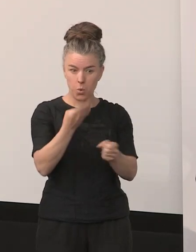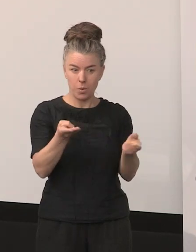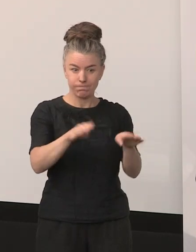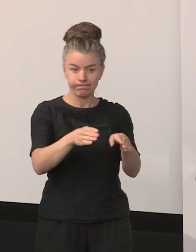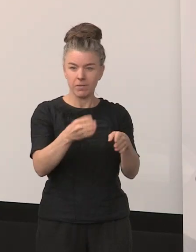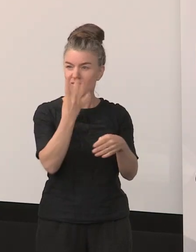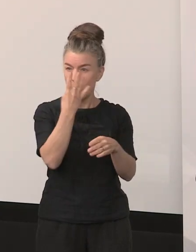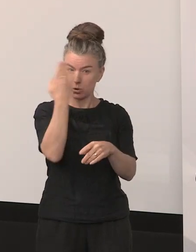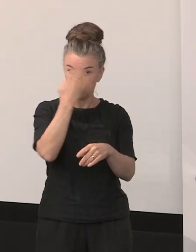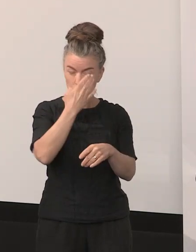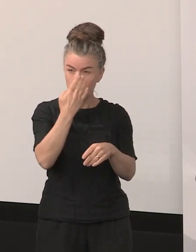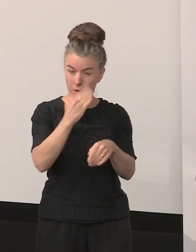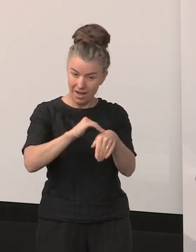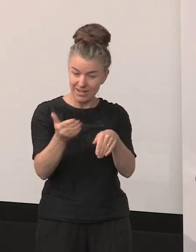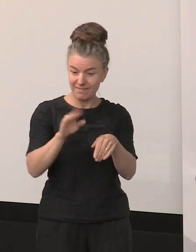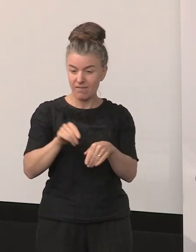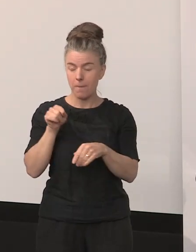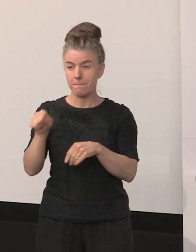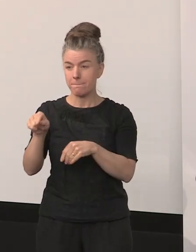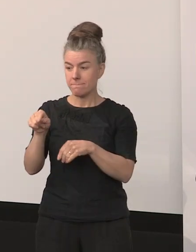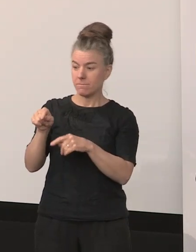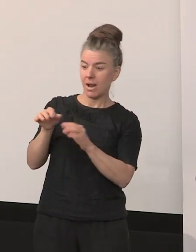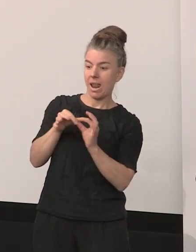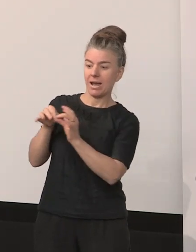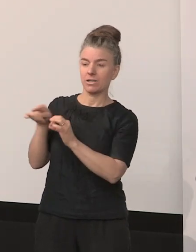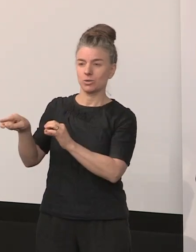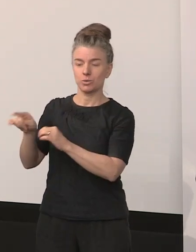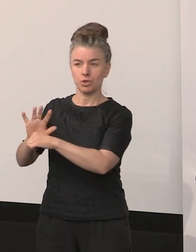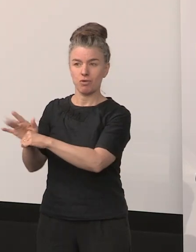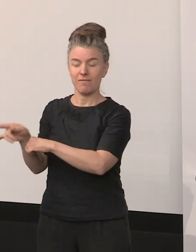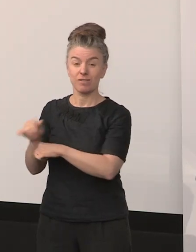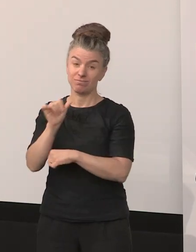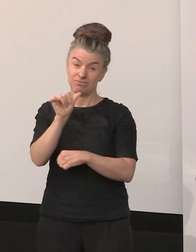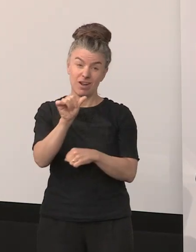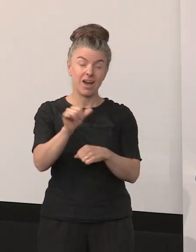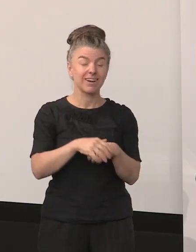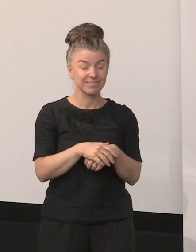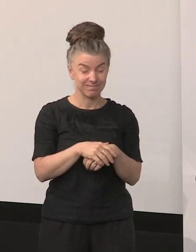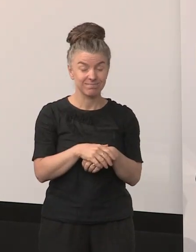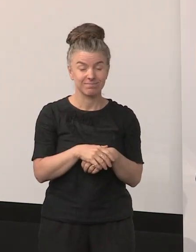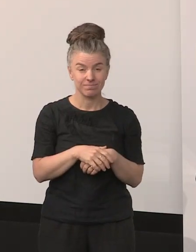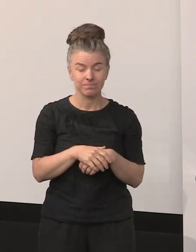its knees - that's being a bit dramatic - but four schools were affected by that? Yes, I